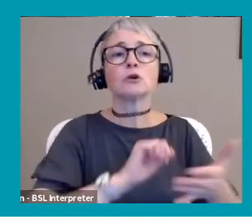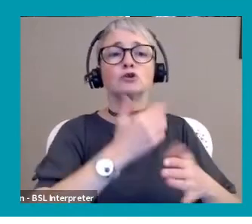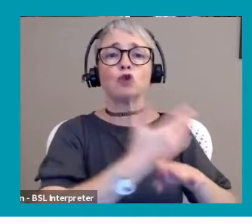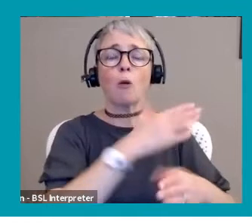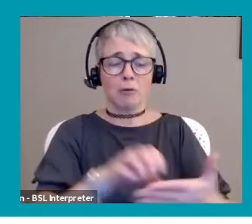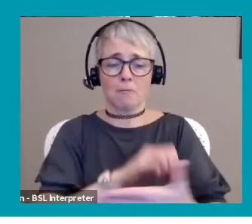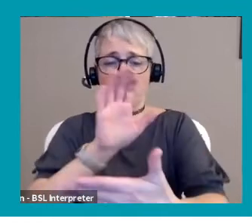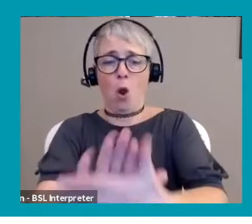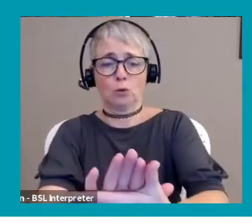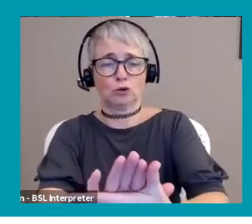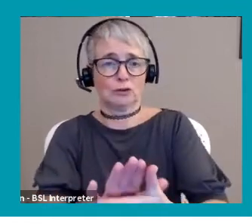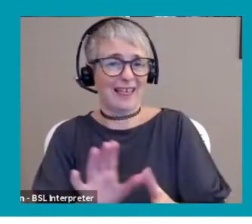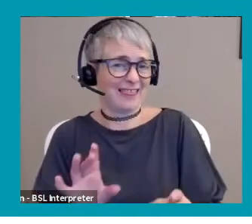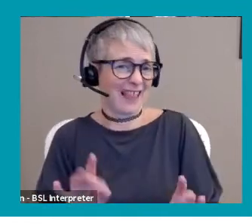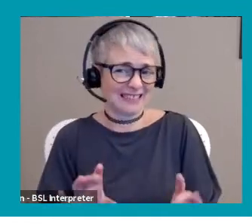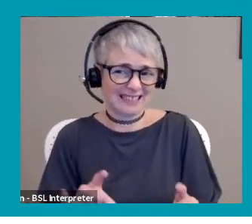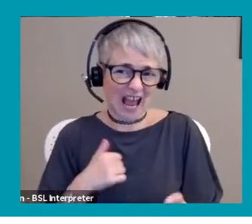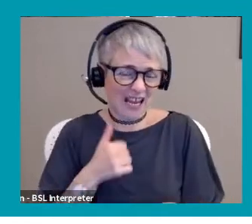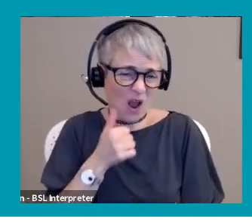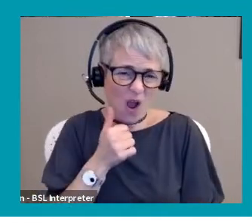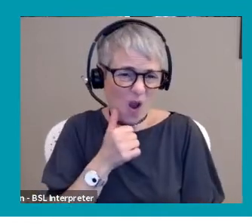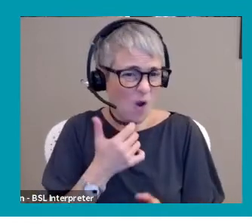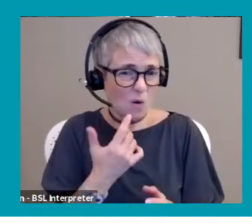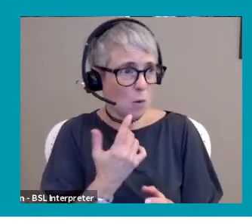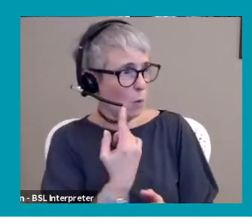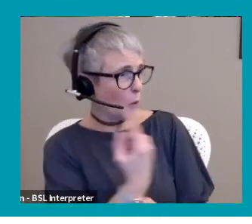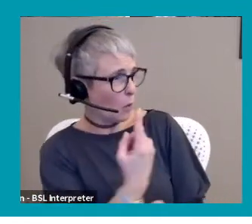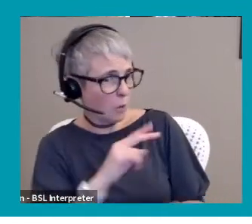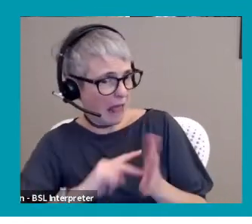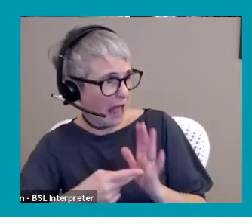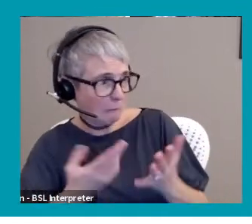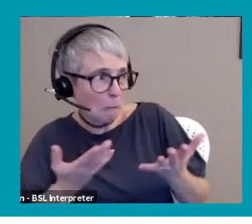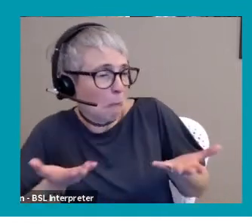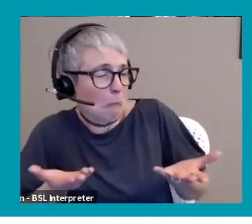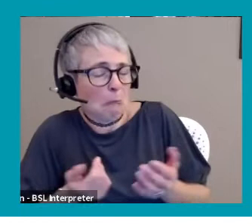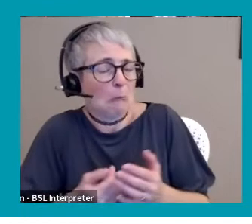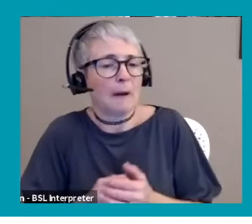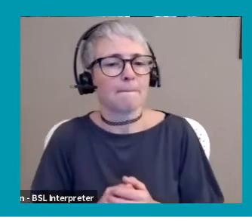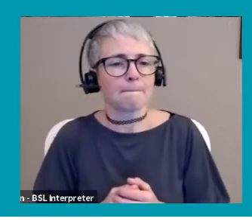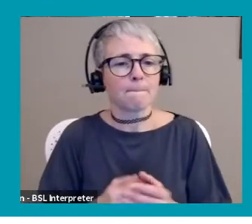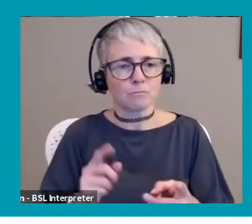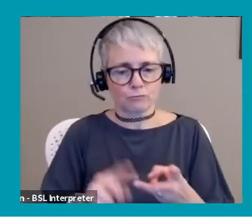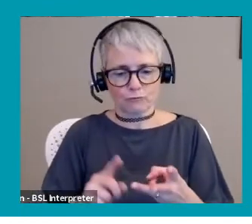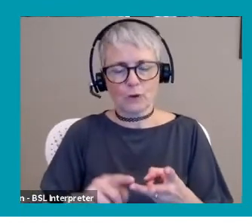I don't know about the organisation behind it. There is also include ability.